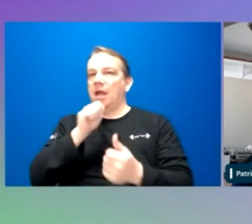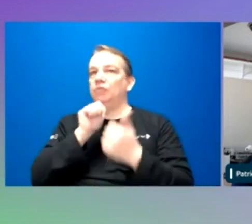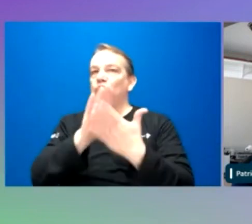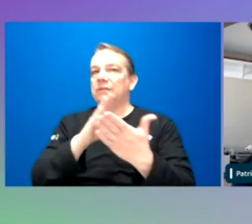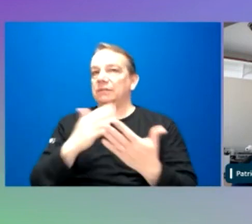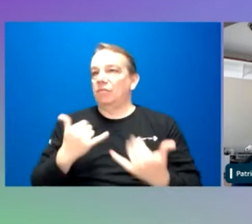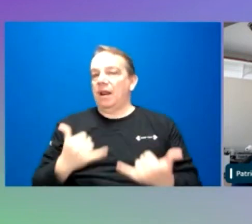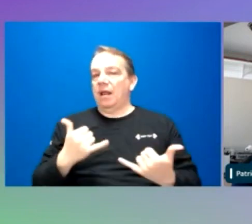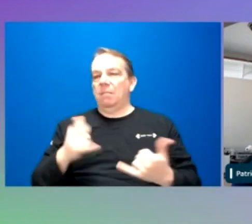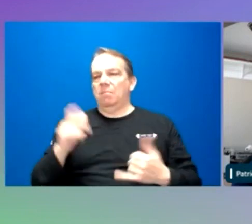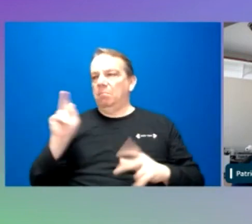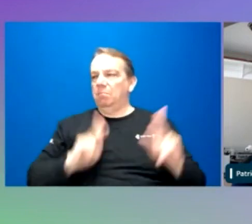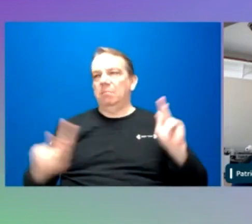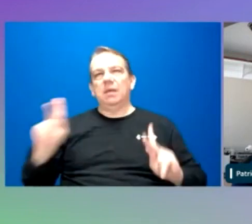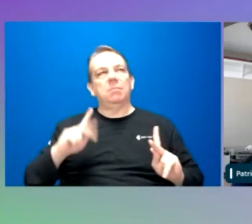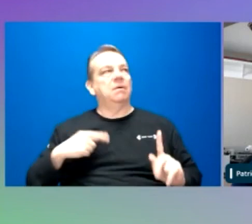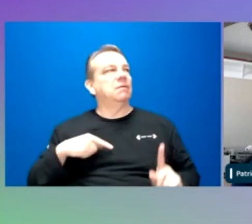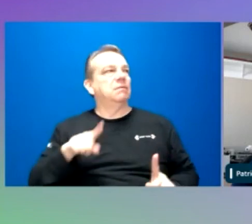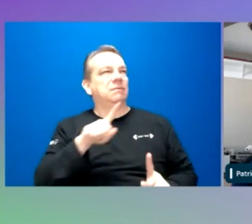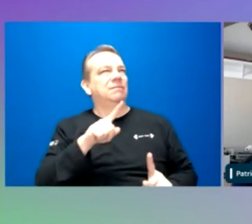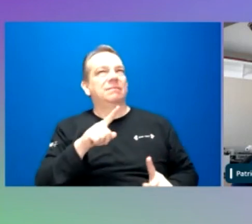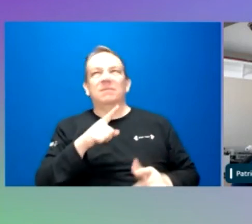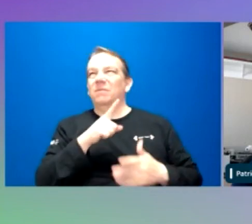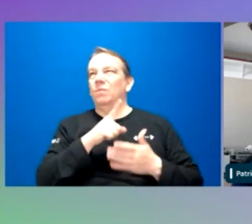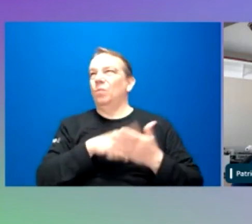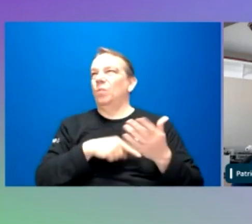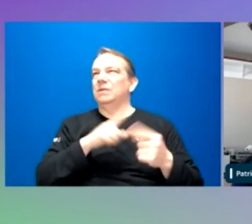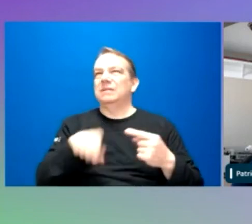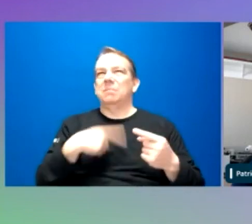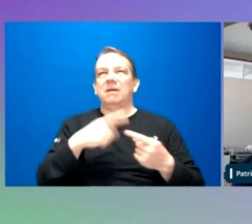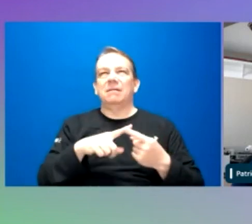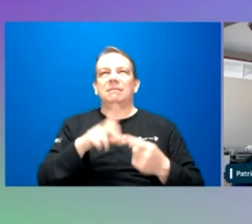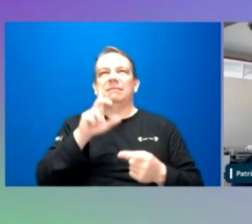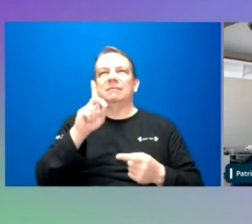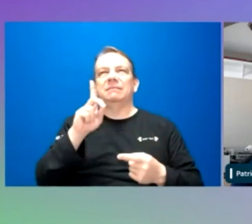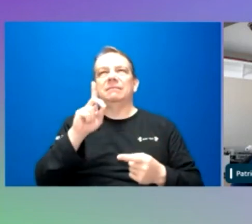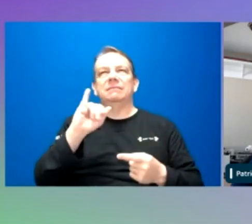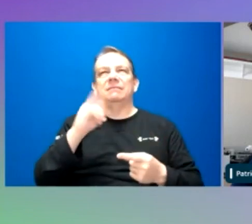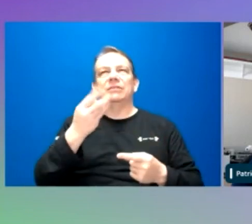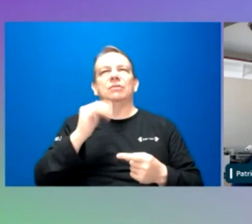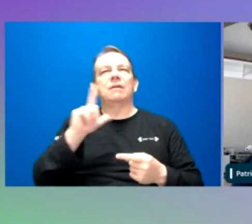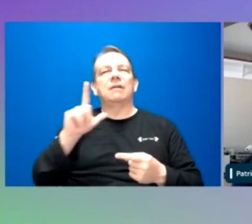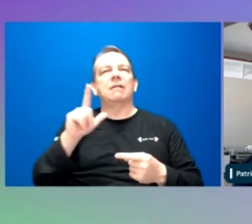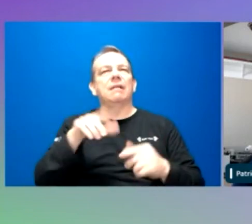about digital accessibility? What? So no matter what you win,